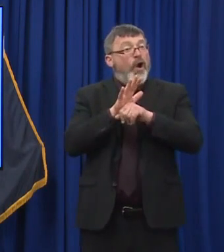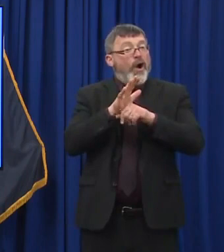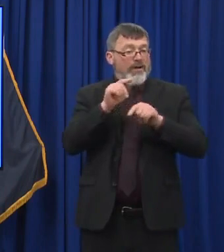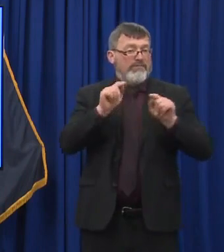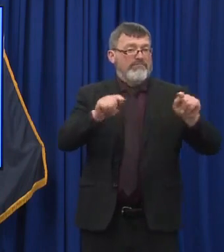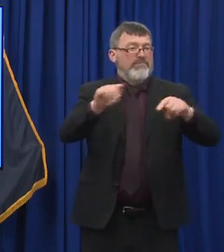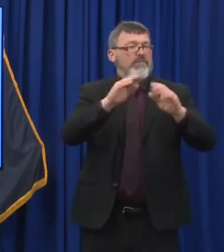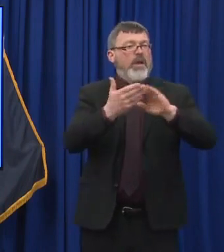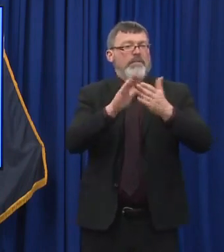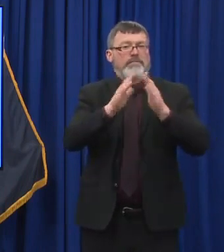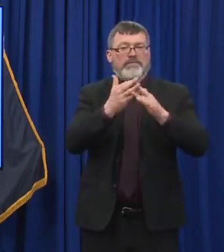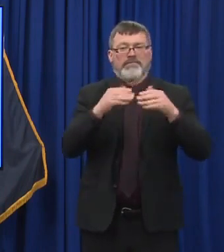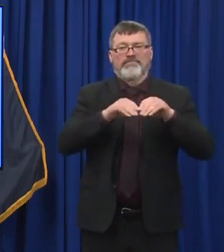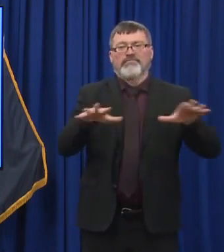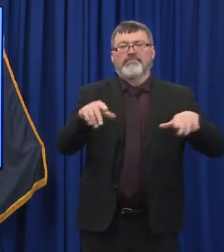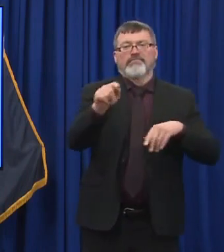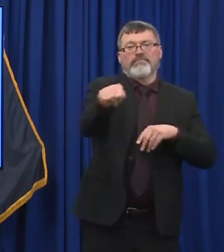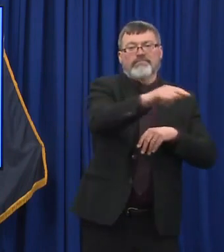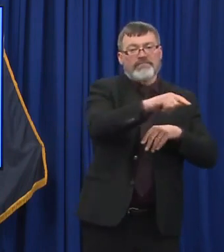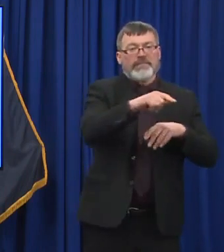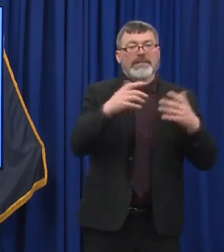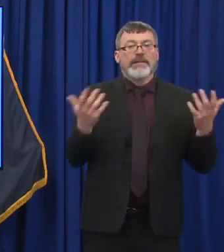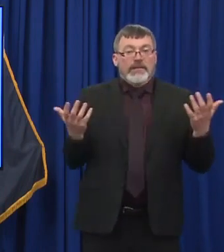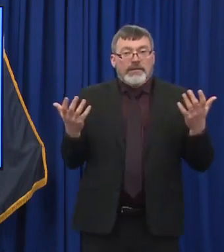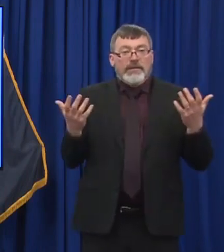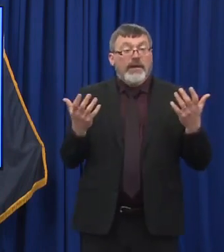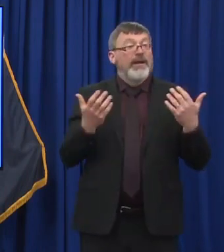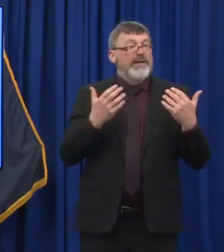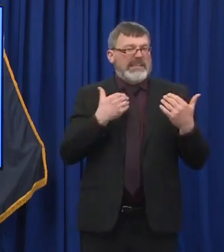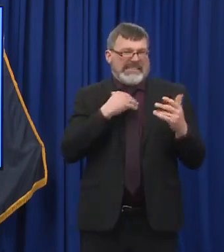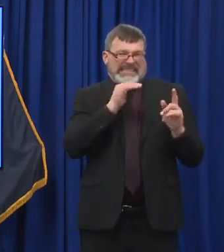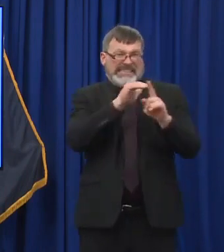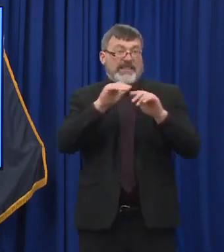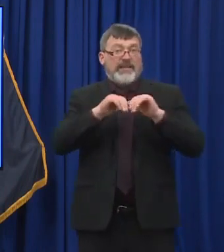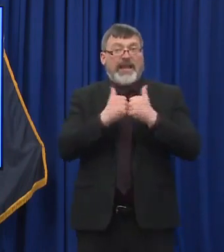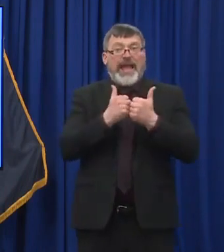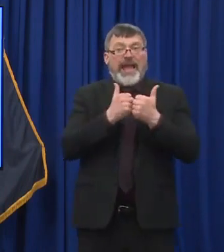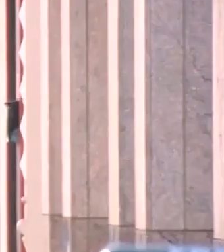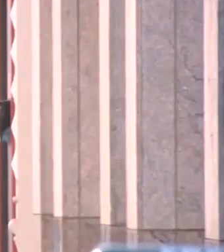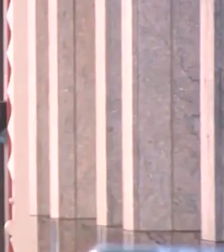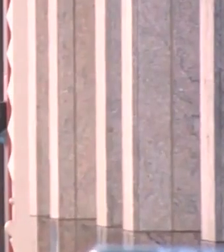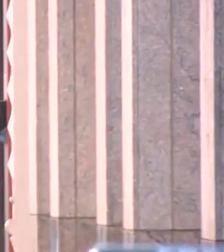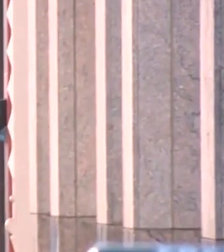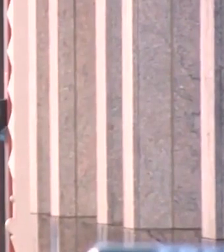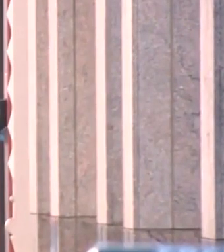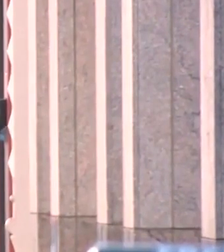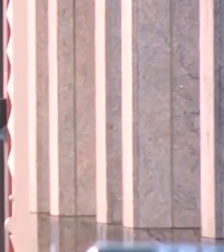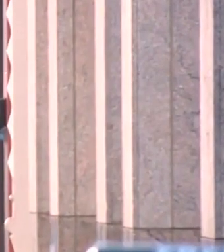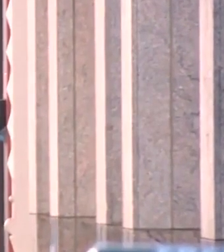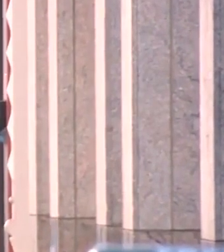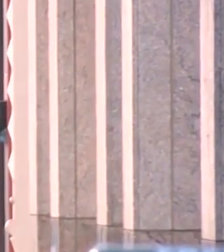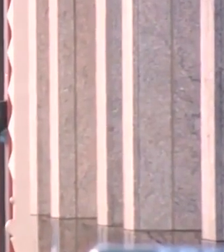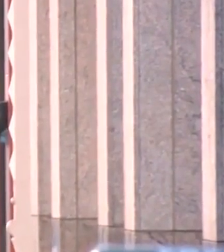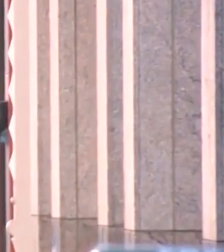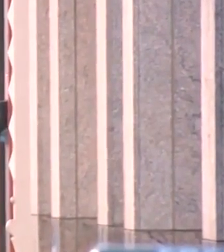CONTINUE, BUT JUST TO STRESS THE LEVELS OF COMMUNITY SPREAD CONTINUE TO BE HIGH AND SO GETTING THE COVID 19 VACCINE IS ONE OF THE MOST IMPORTANT THINGS